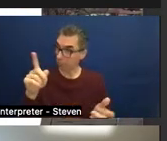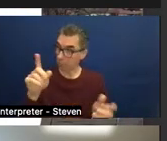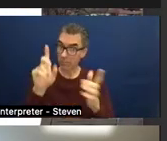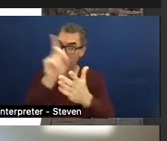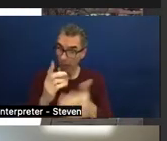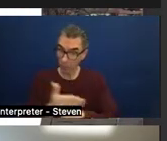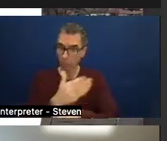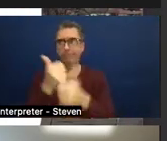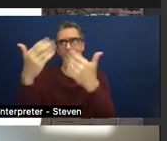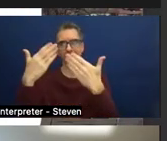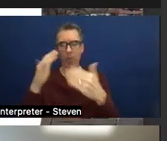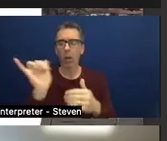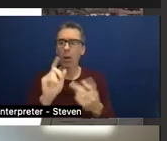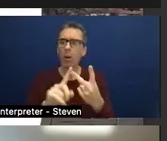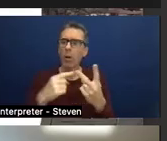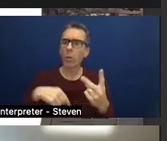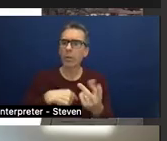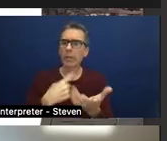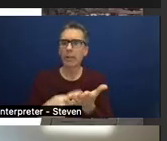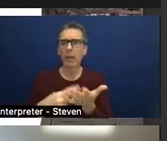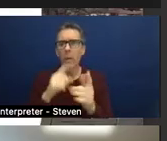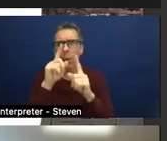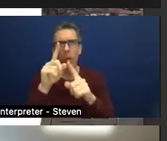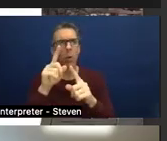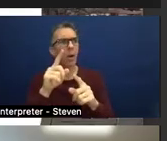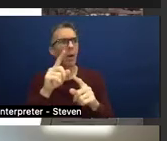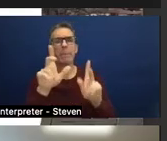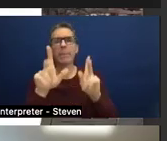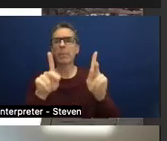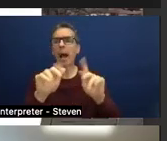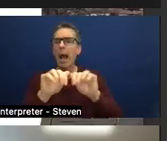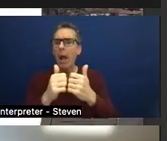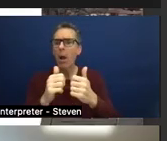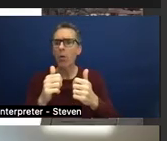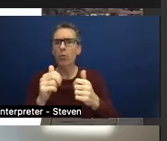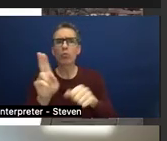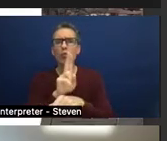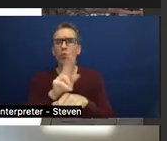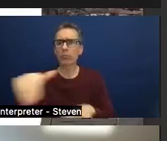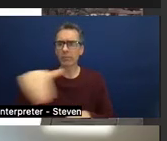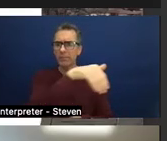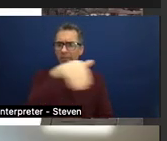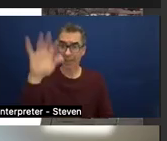how we are working to change how people travel along Federal for those